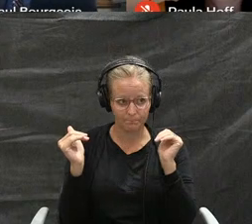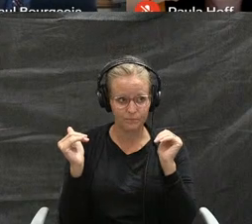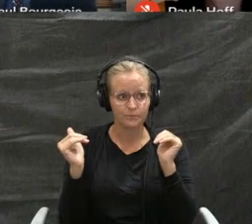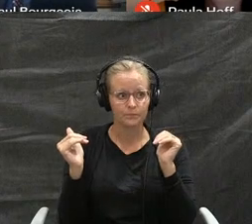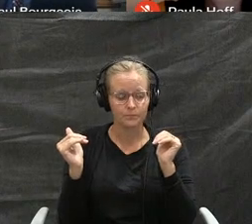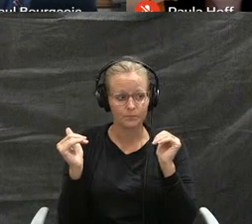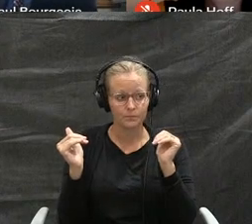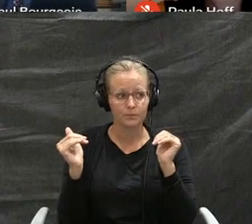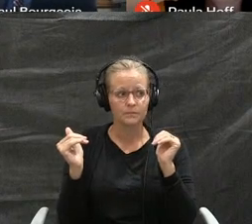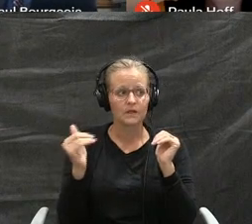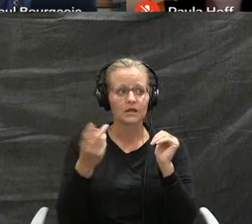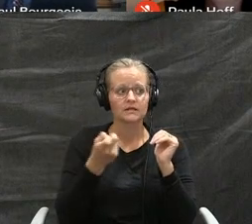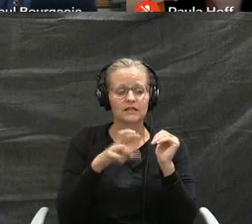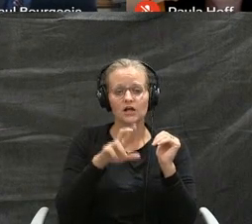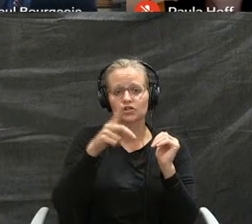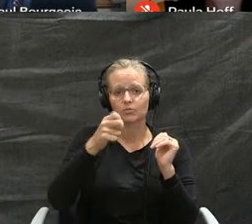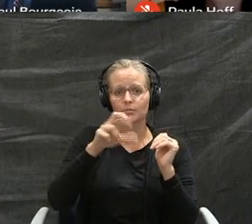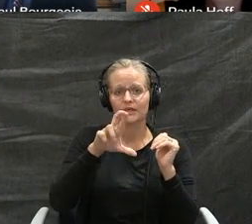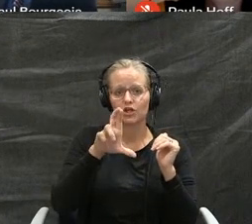and. Doctor Pearson actually was